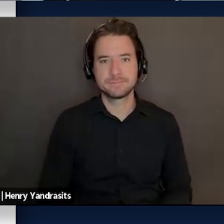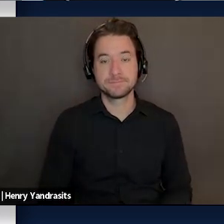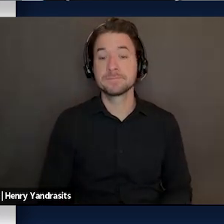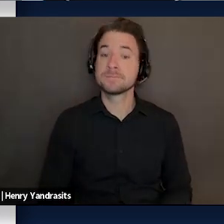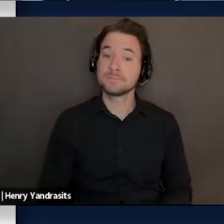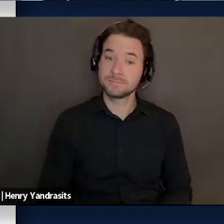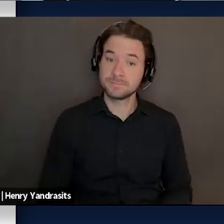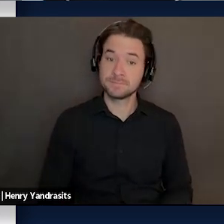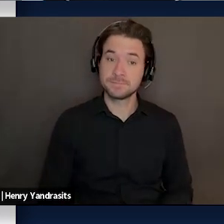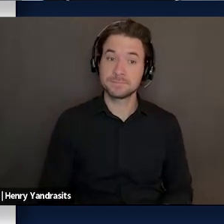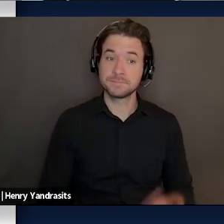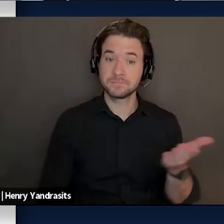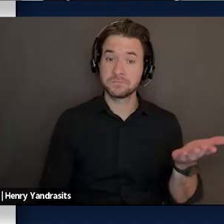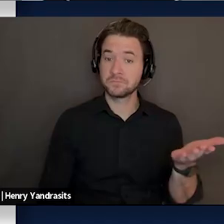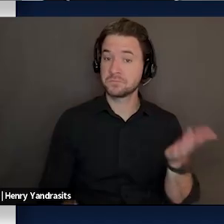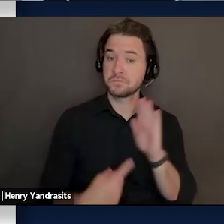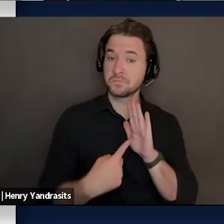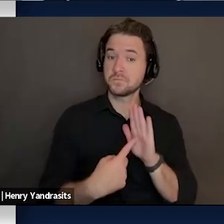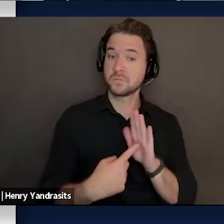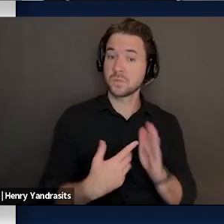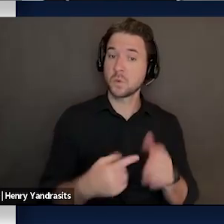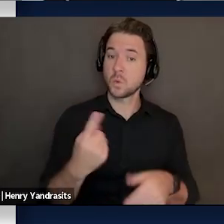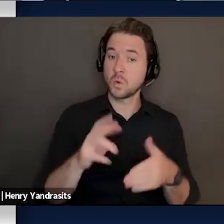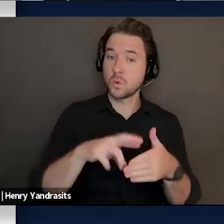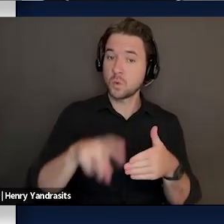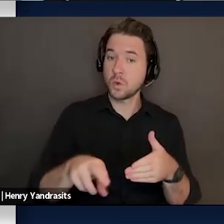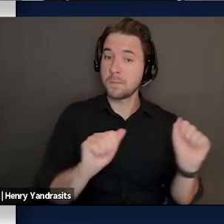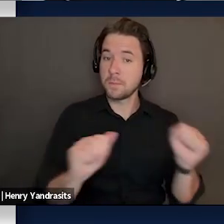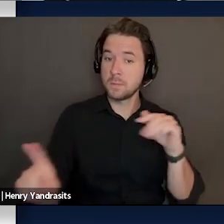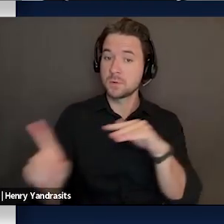And so here's an example of the results that may be, um, populated.